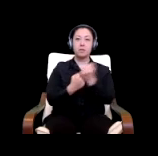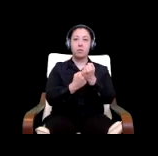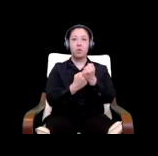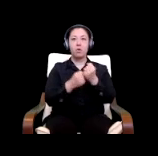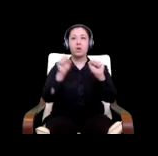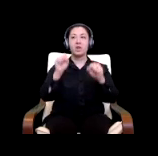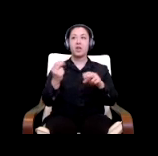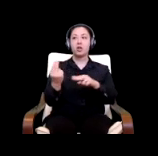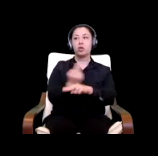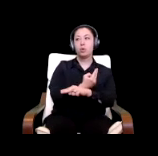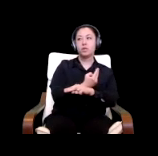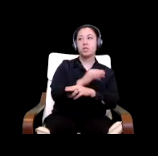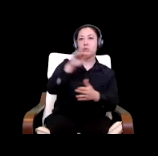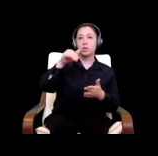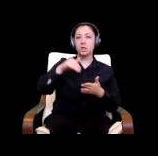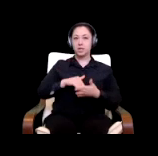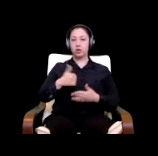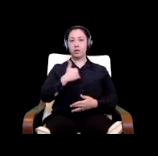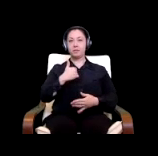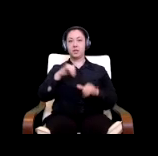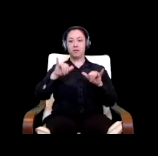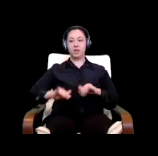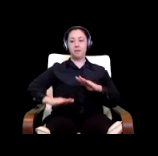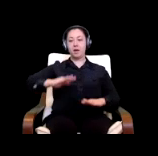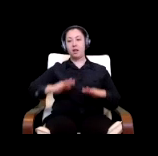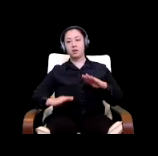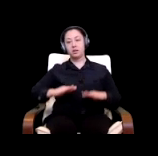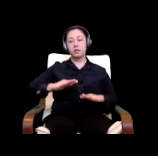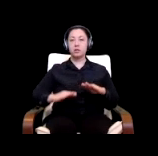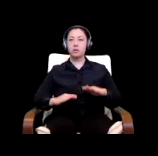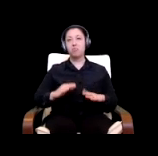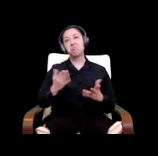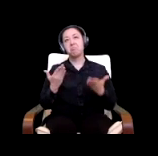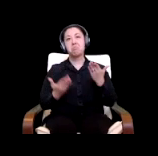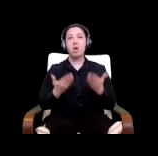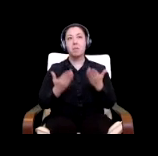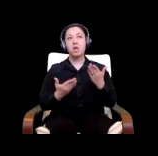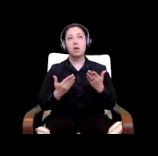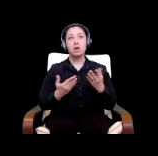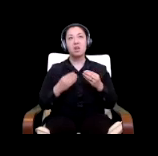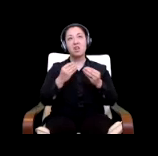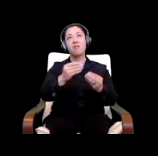themselves and stay balanced. Or providing other supports in which they do not have to